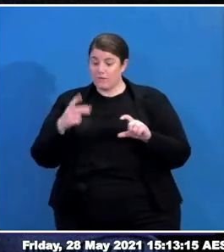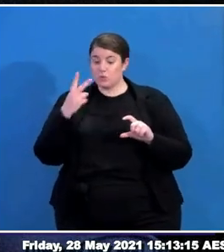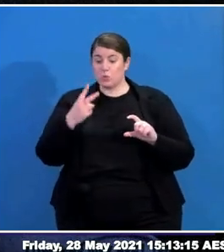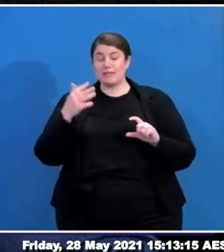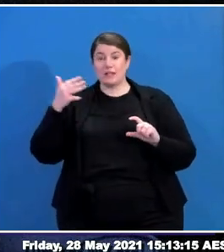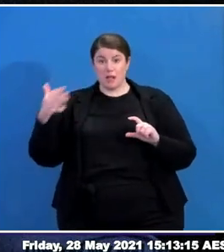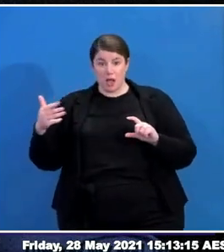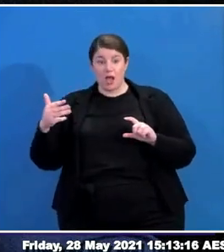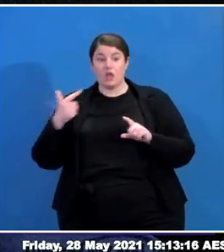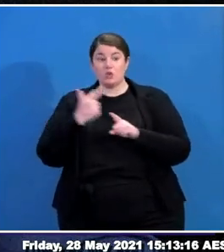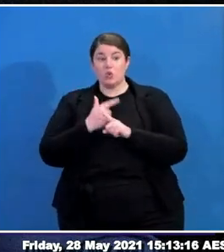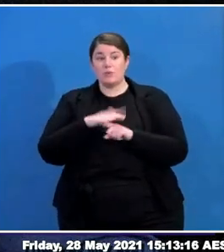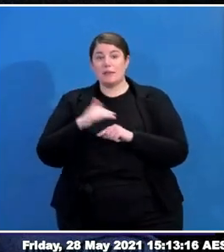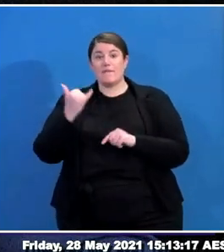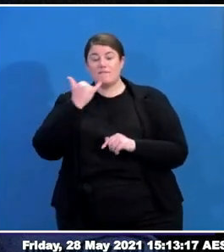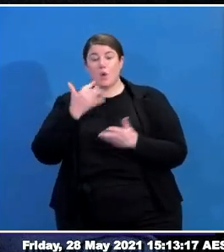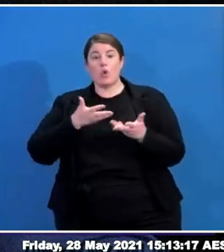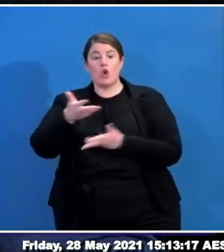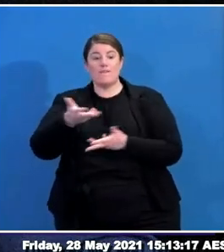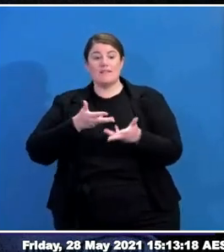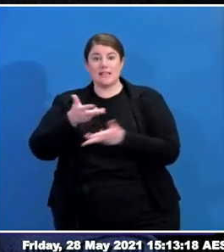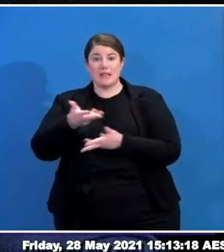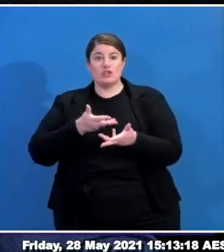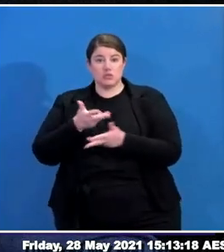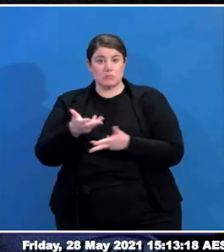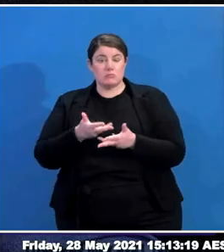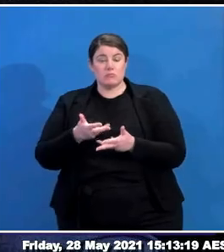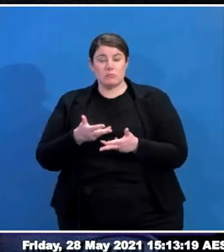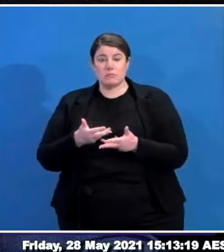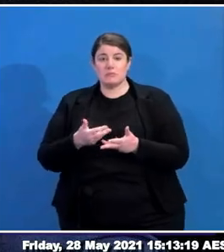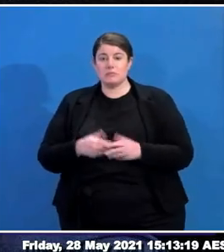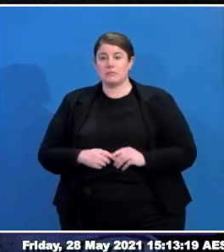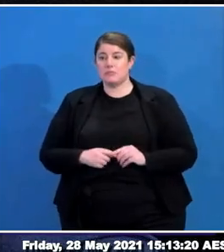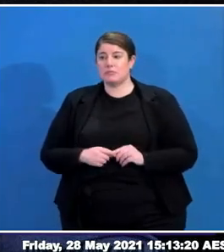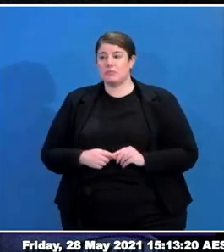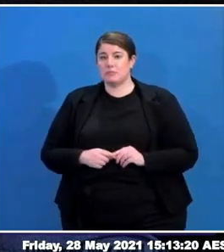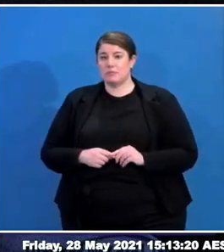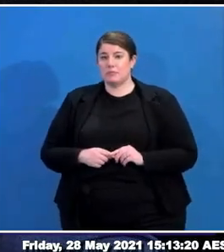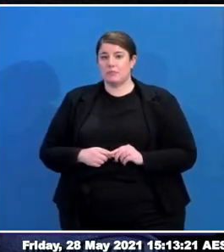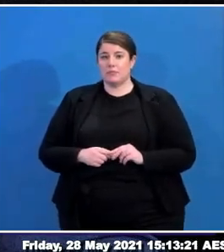refers to a phone conversation in which that undertaking was given verbally by